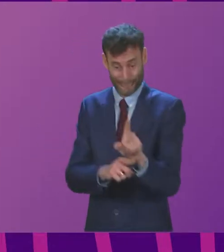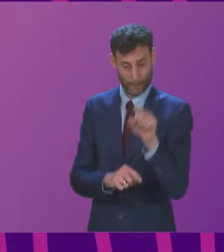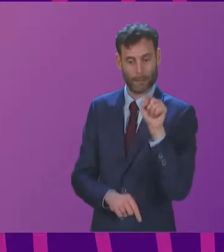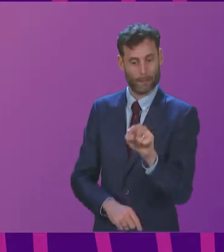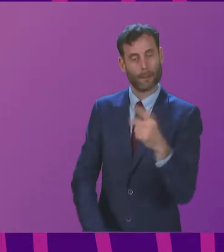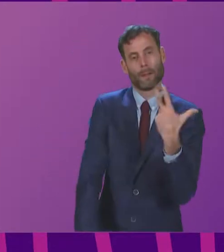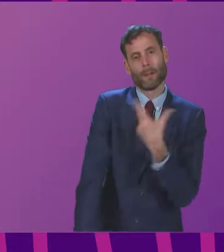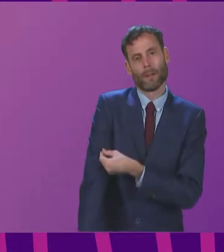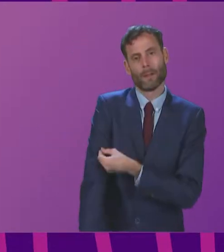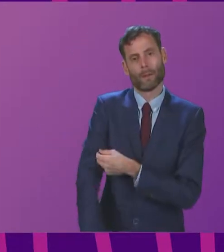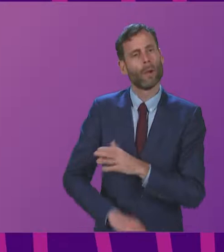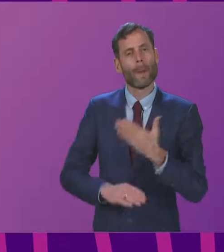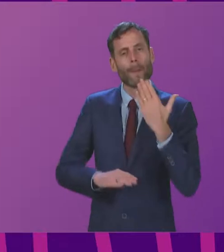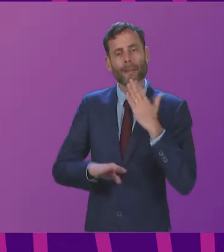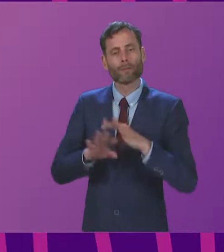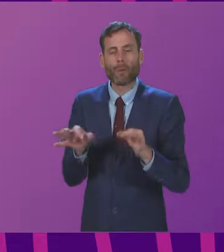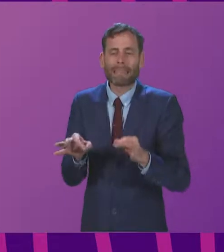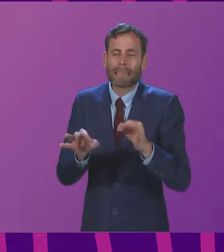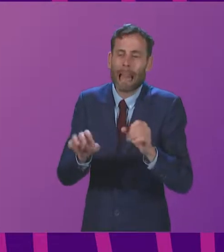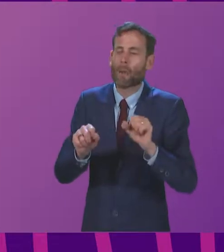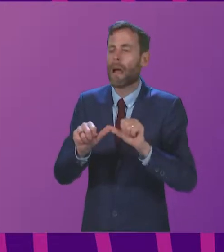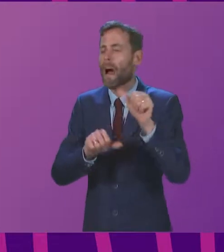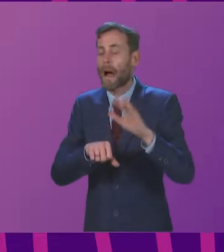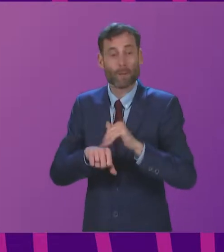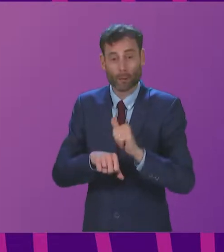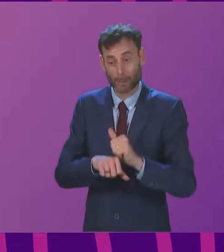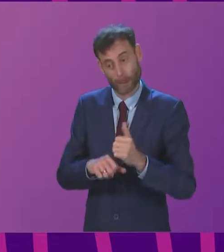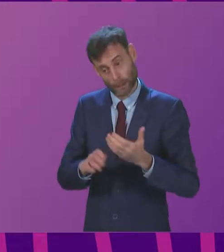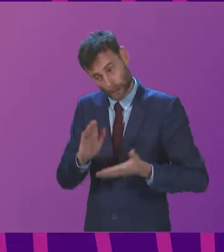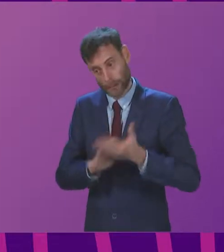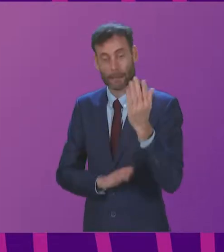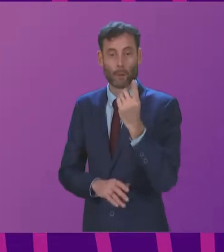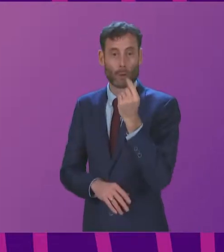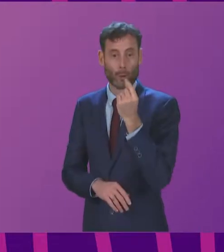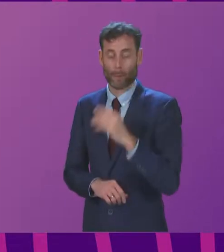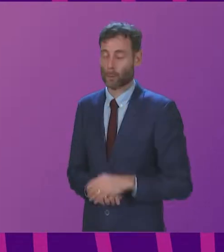For those aged 40 to 49, who are next in line for boosters, and for 16 and 17-year-olds, who